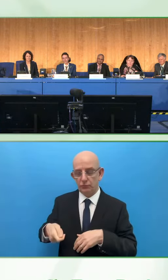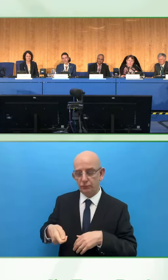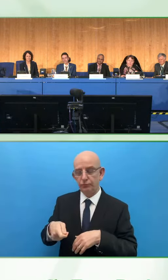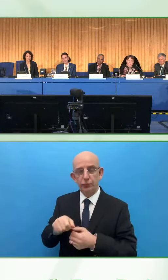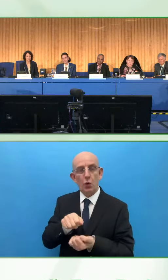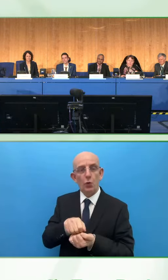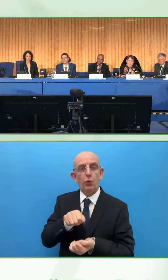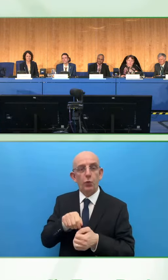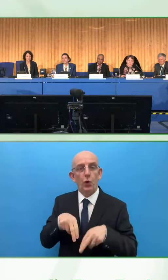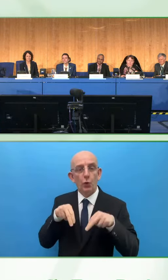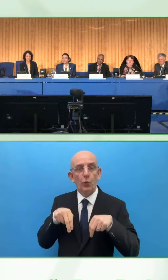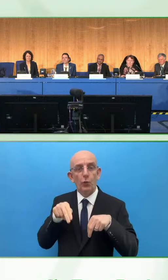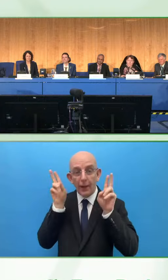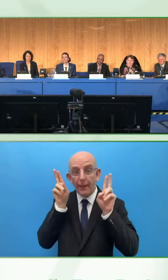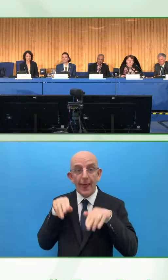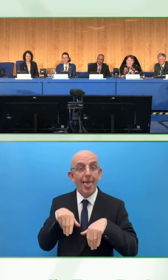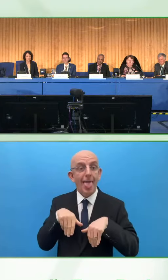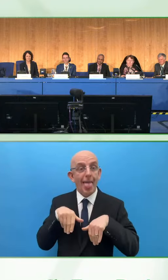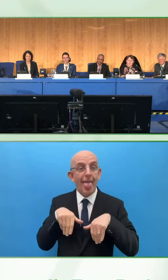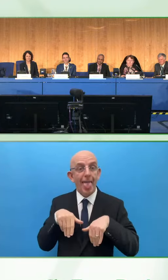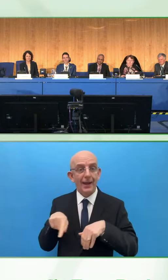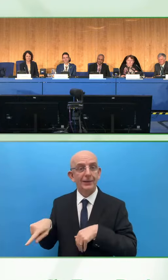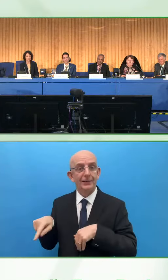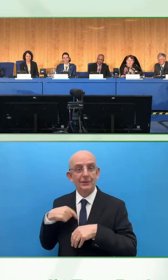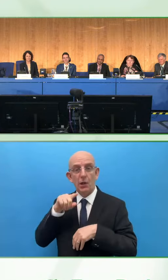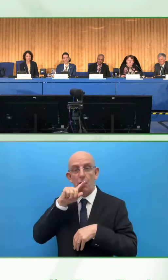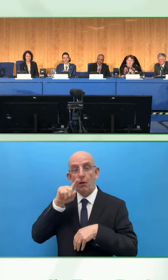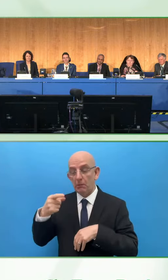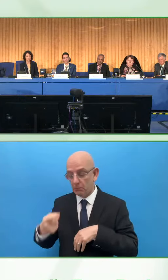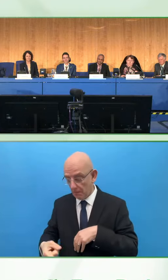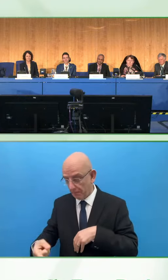So what can I do with it? I can do everything pretty much my hands can't.